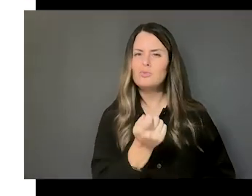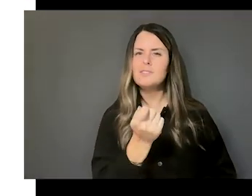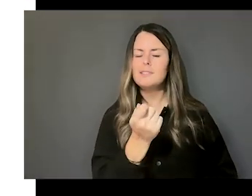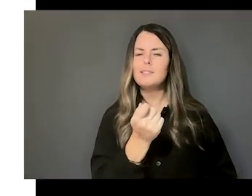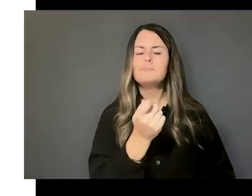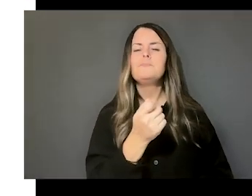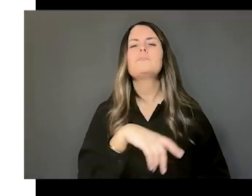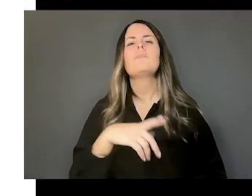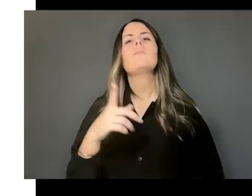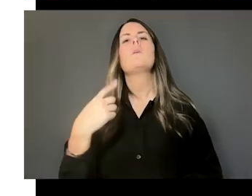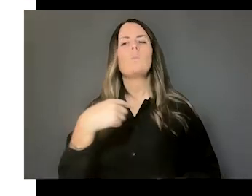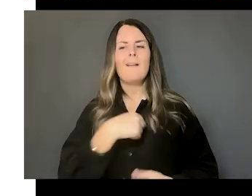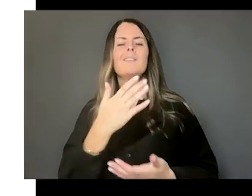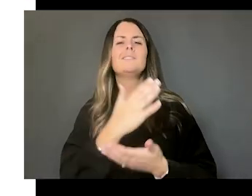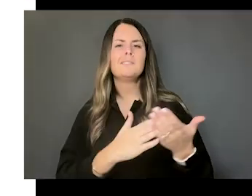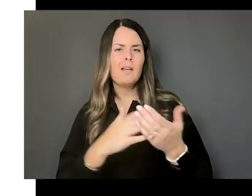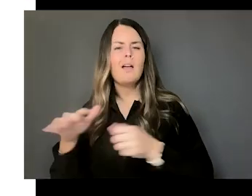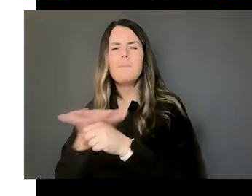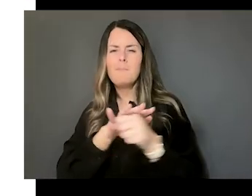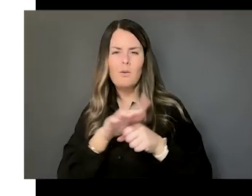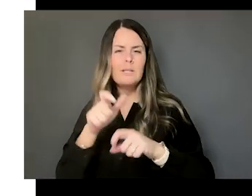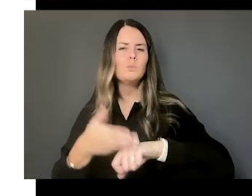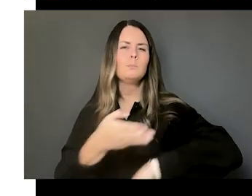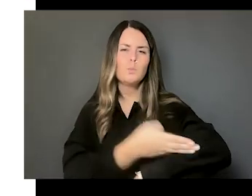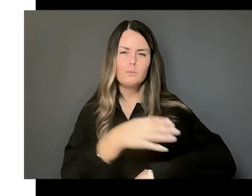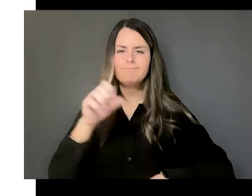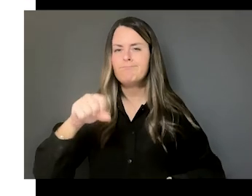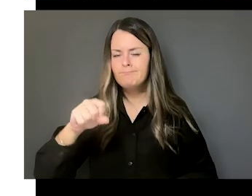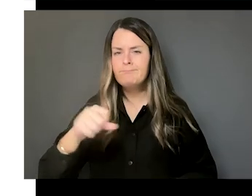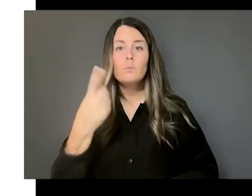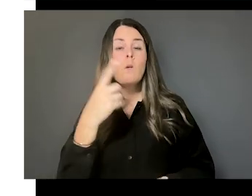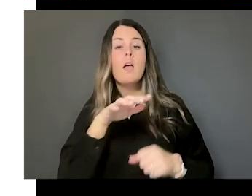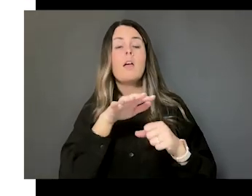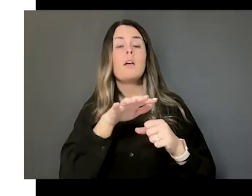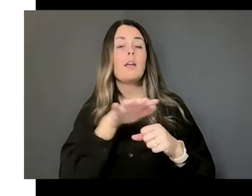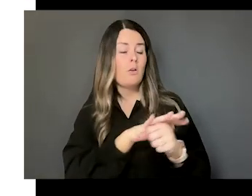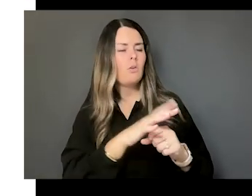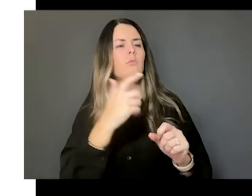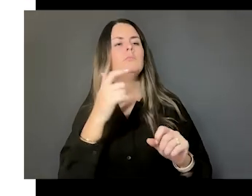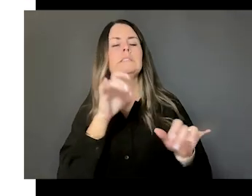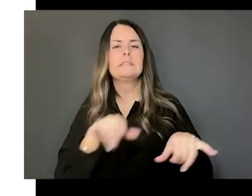Now we do have some areas that we need to improve. One of the areas that was also consistent across,